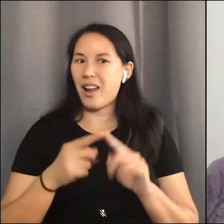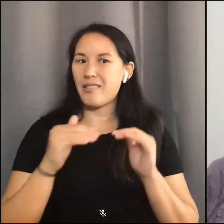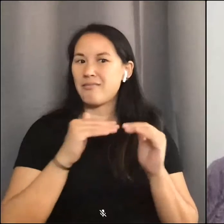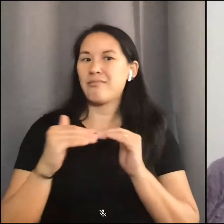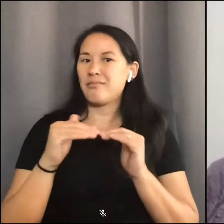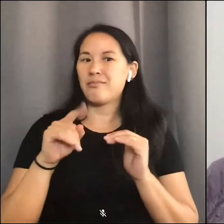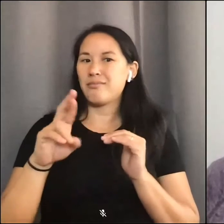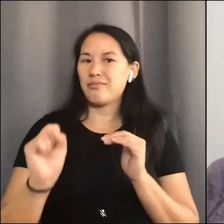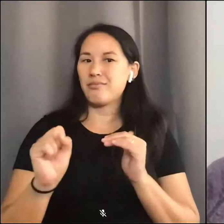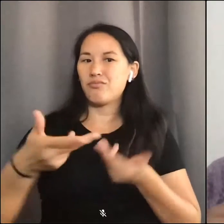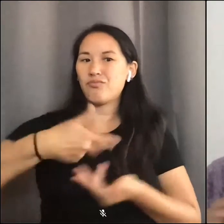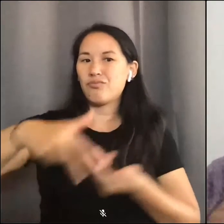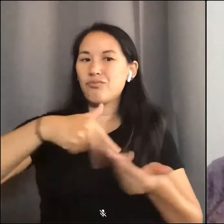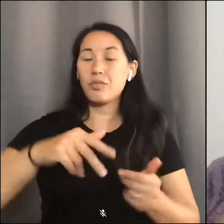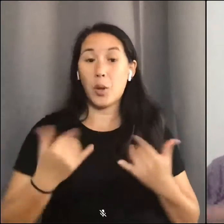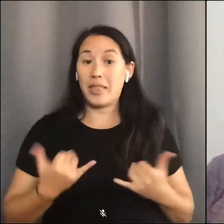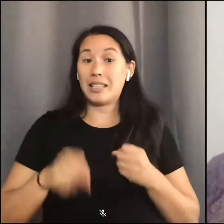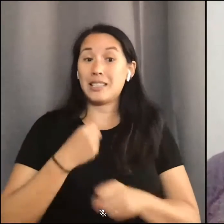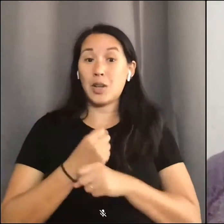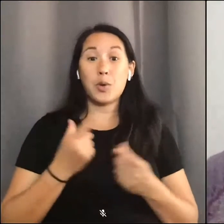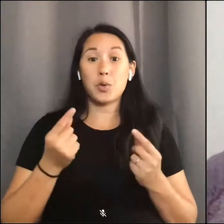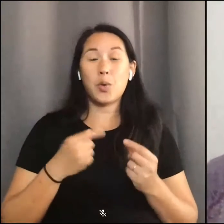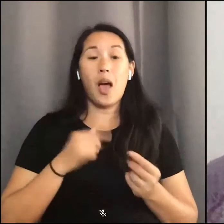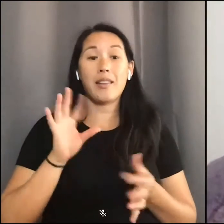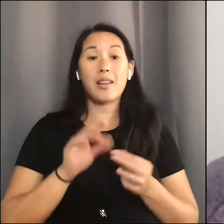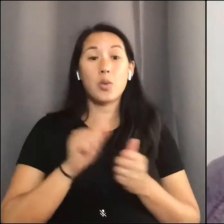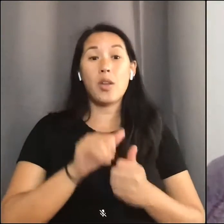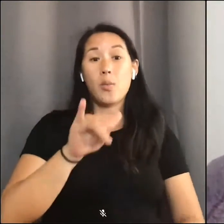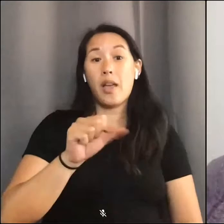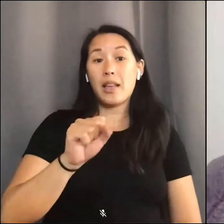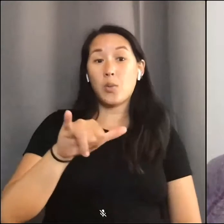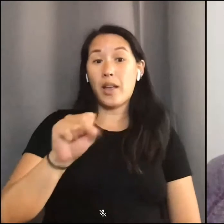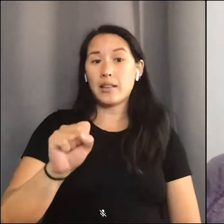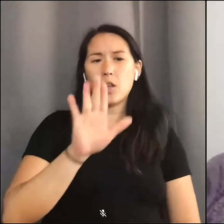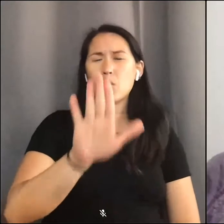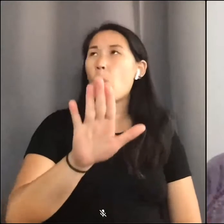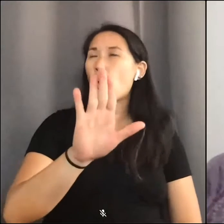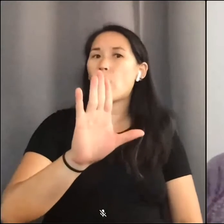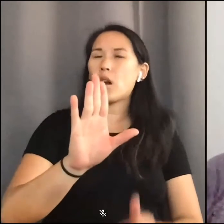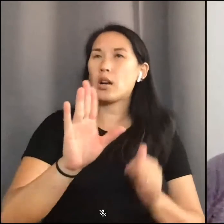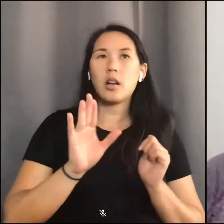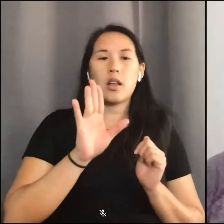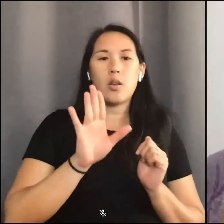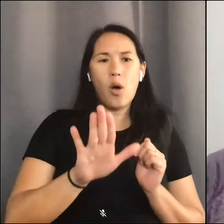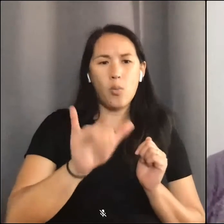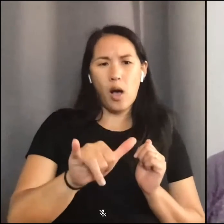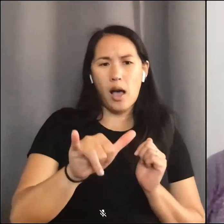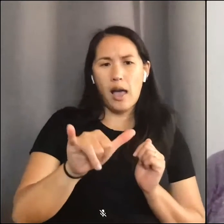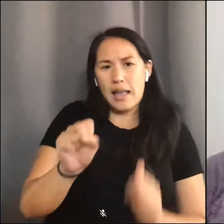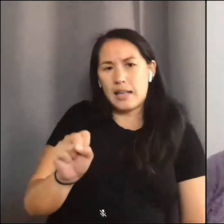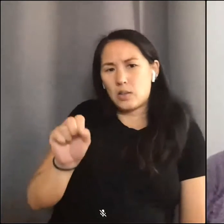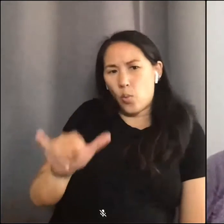was connect with the ysys your startup your ysys it's it's i can't remember the analogy but